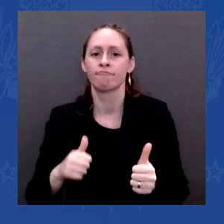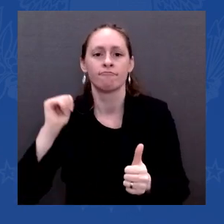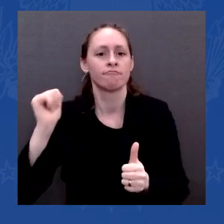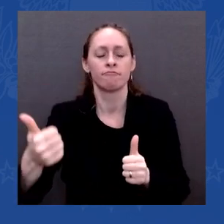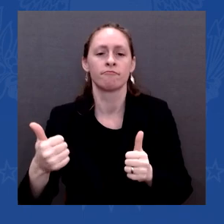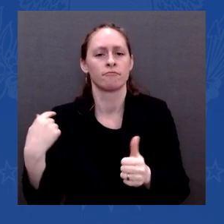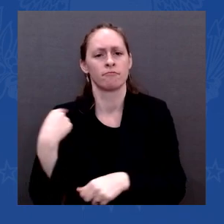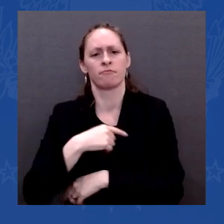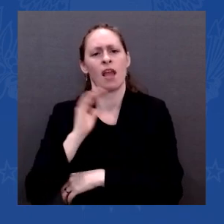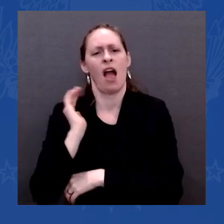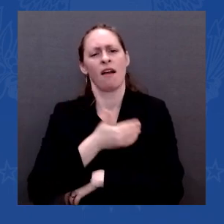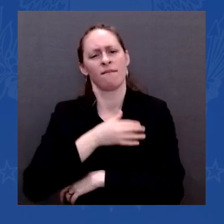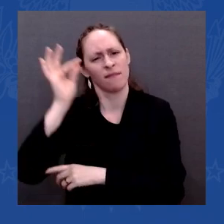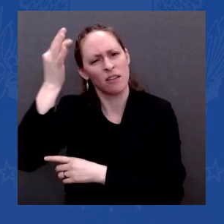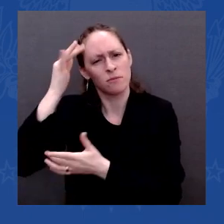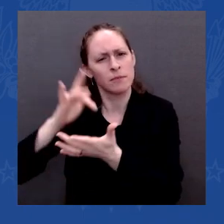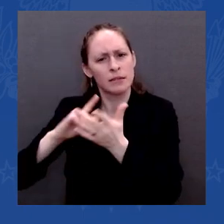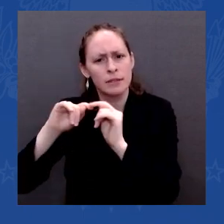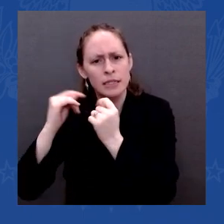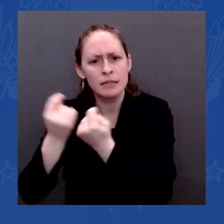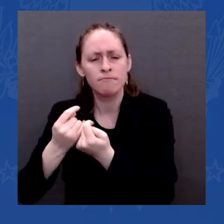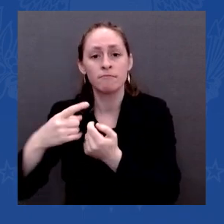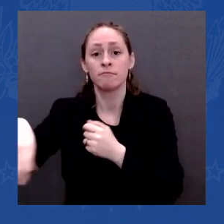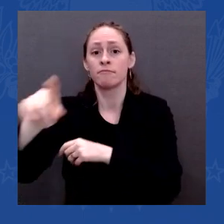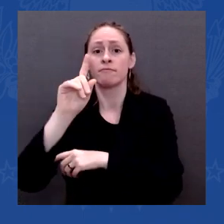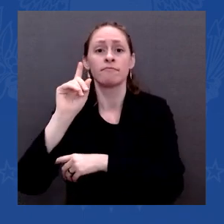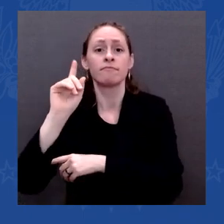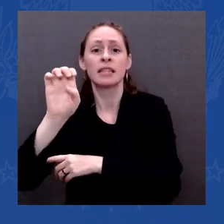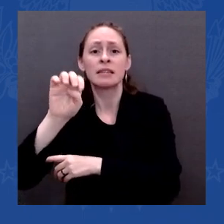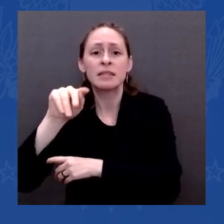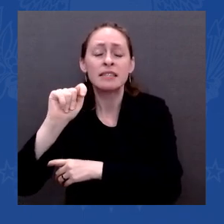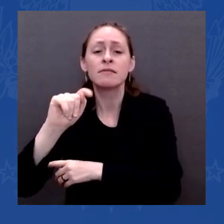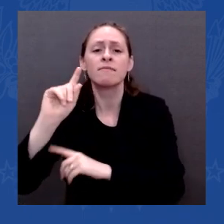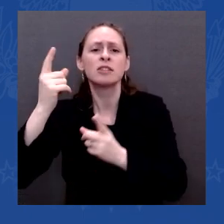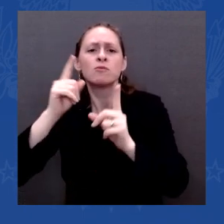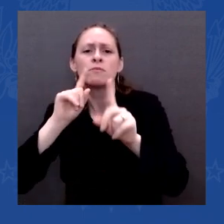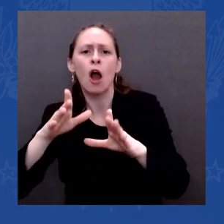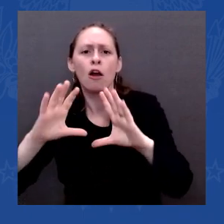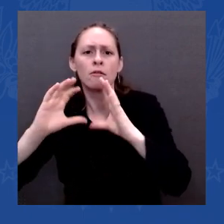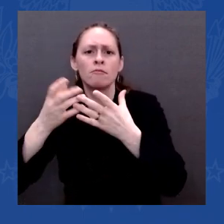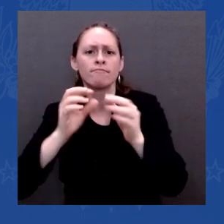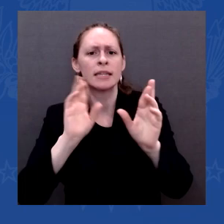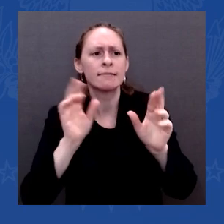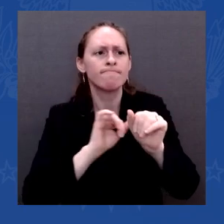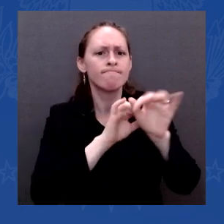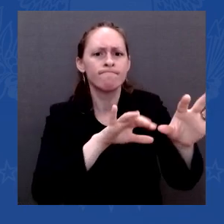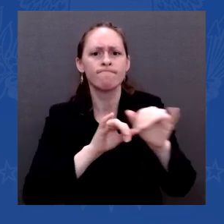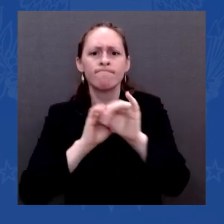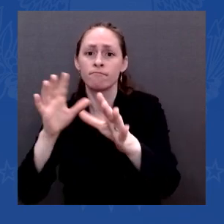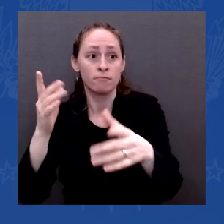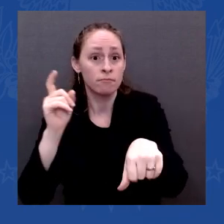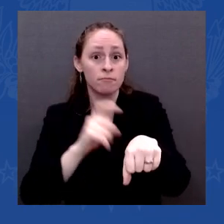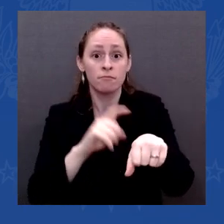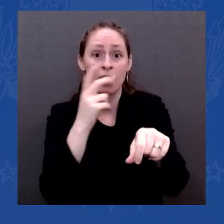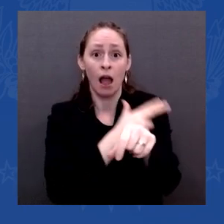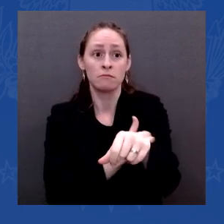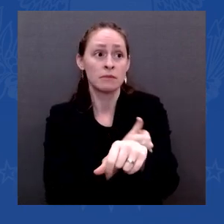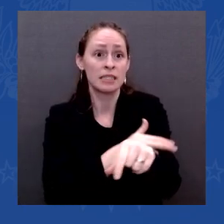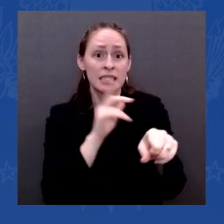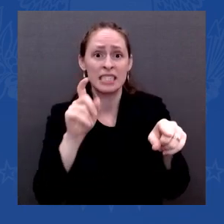National Guard to bring relief to the hardest-hit hospitals who need additional personnel just to keep it moving because they’re so overrun.